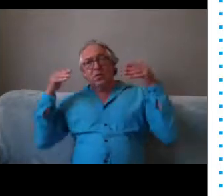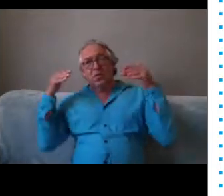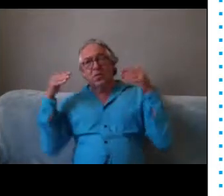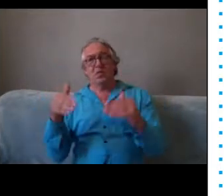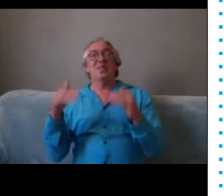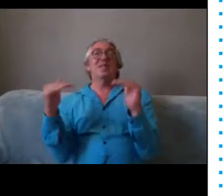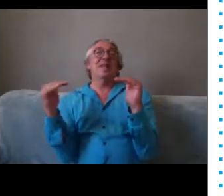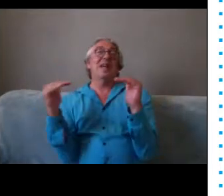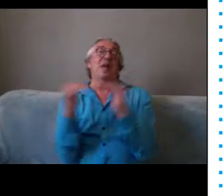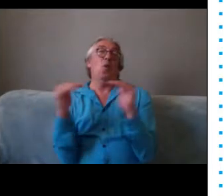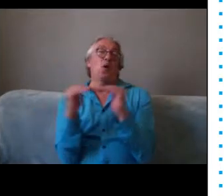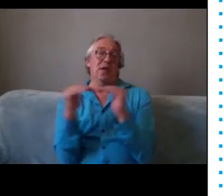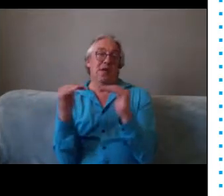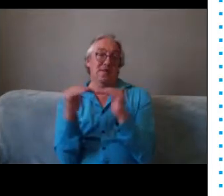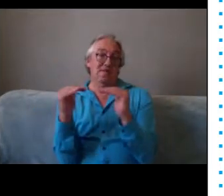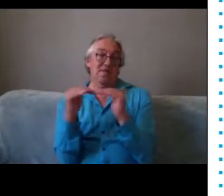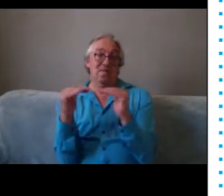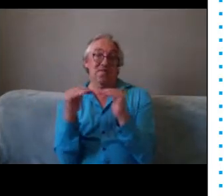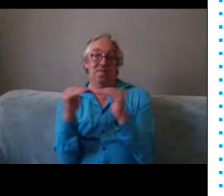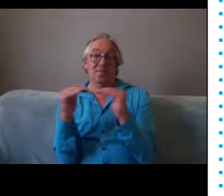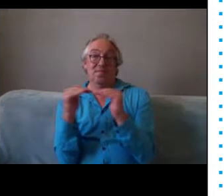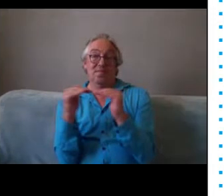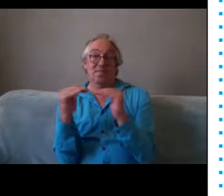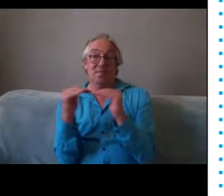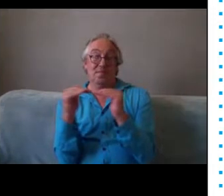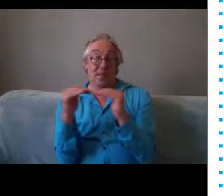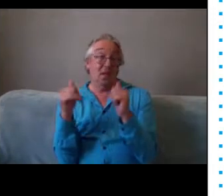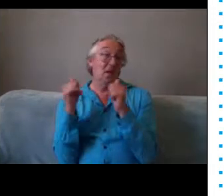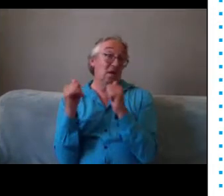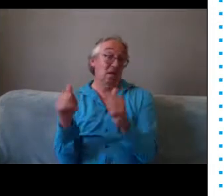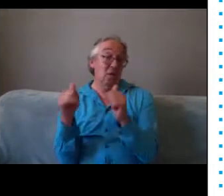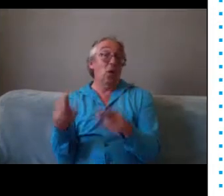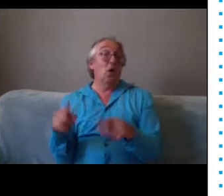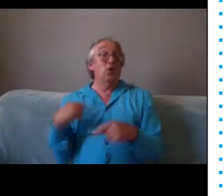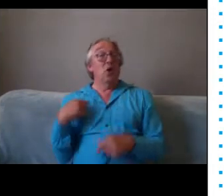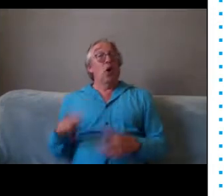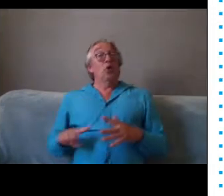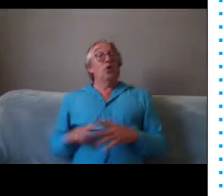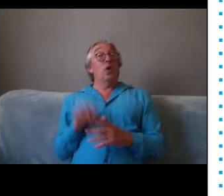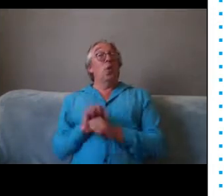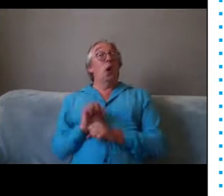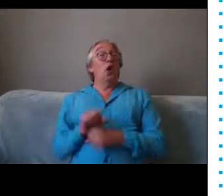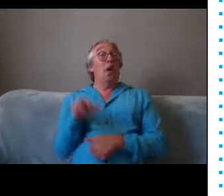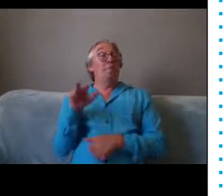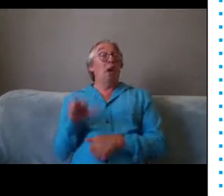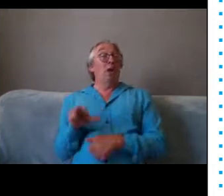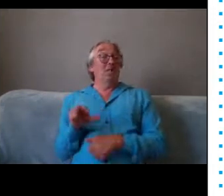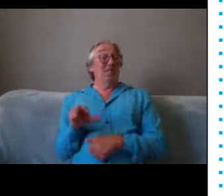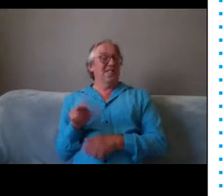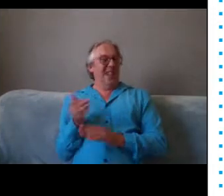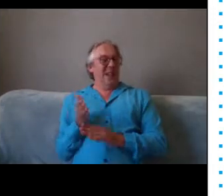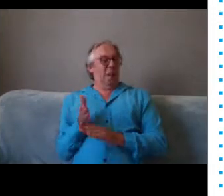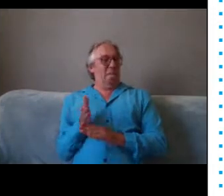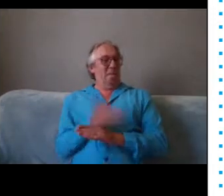So, I think definitely that's an important question. Briefly I want to mention something about the database.